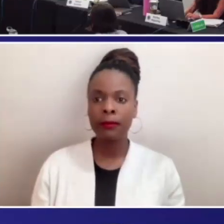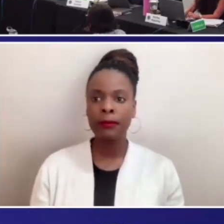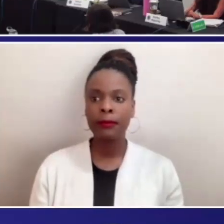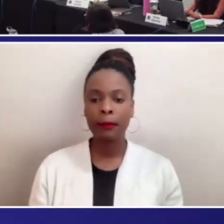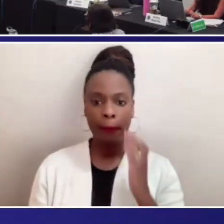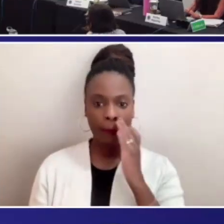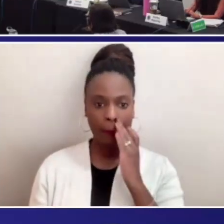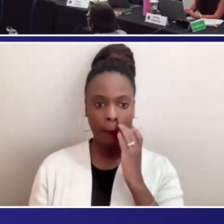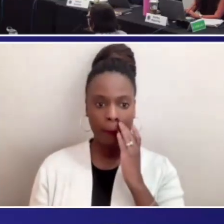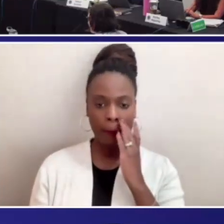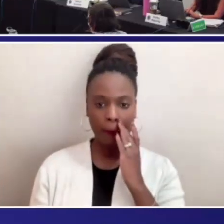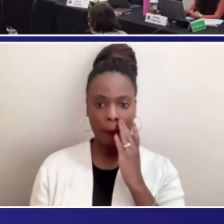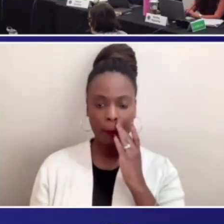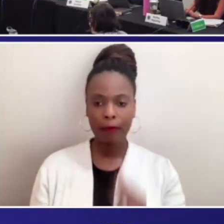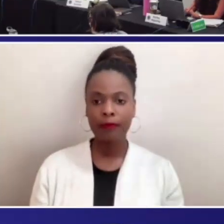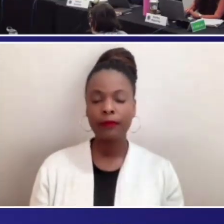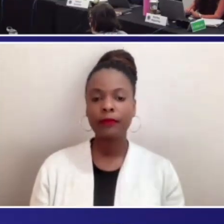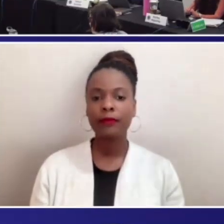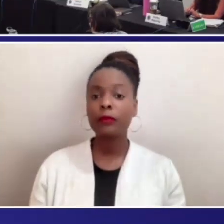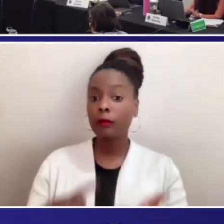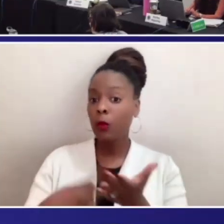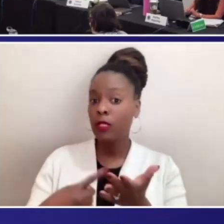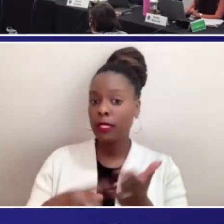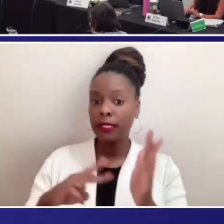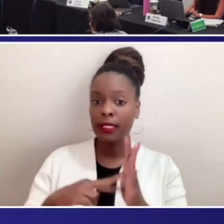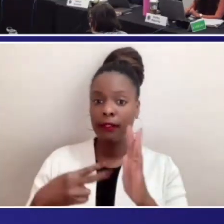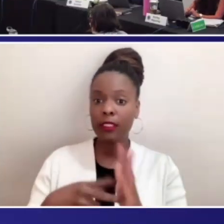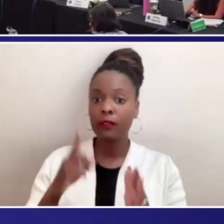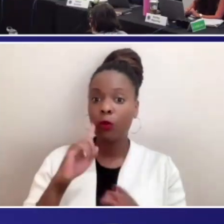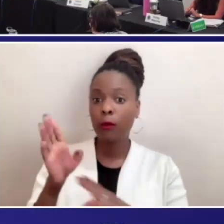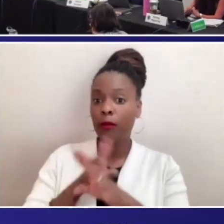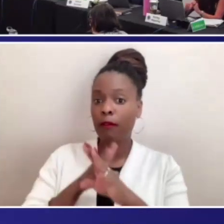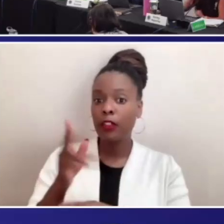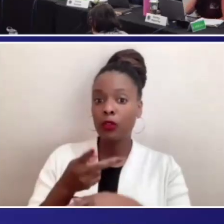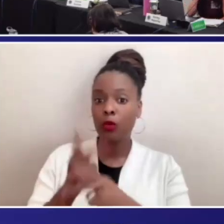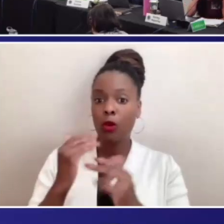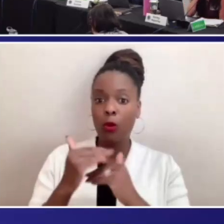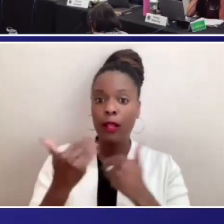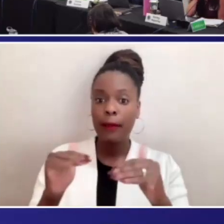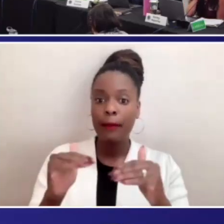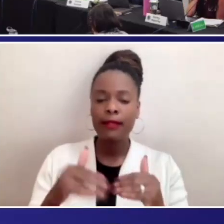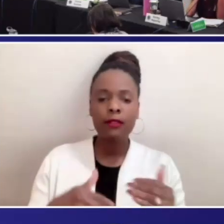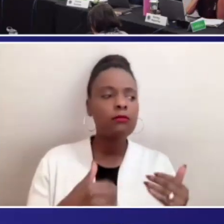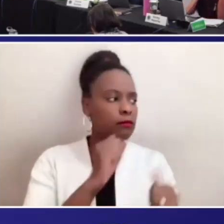We're talking about the part of the definition on professional loan limits? Yes. So it says basically we're going to